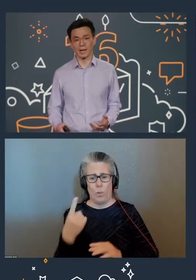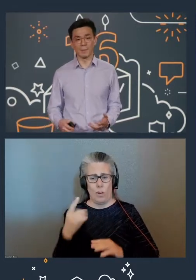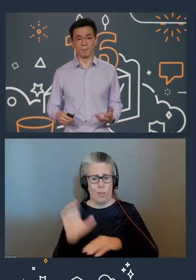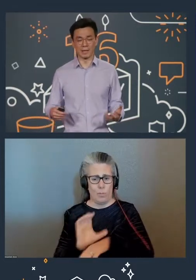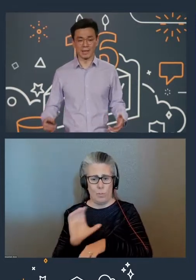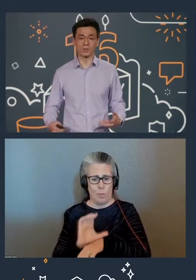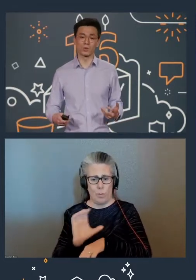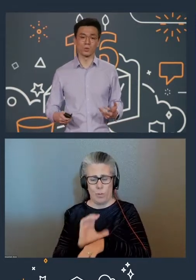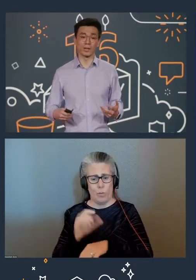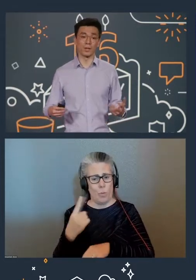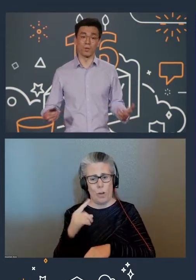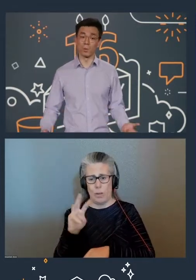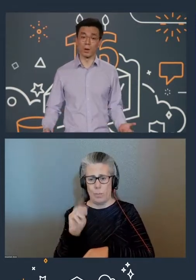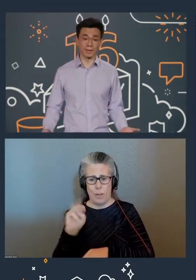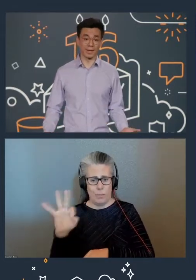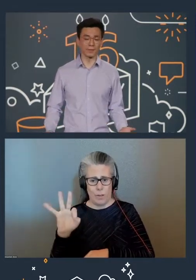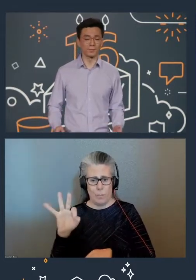it begins to get overwhelmed again.